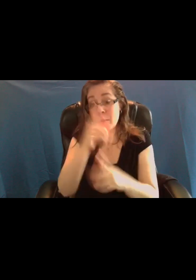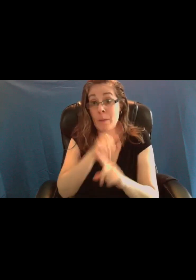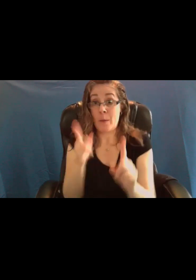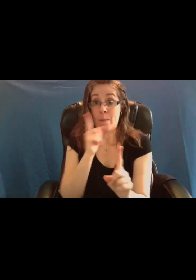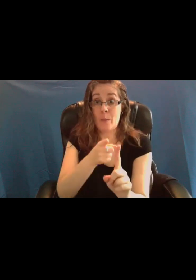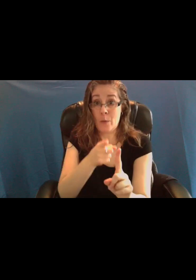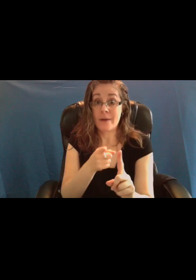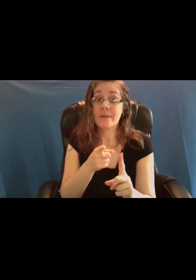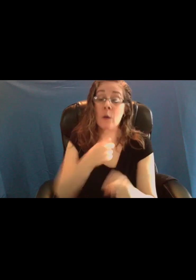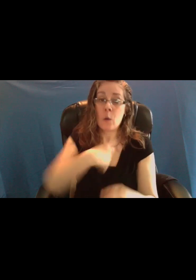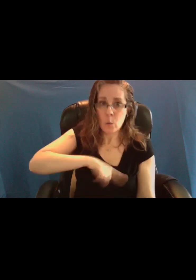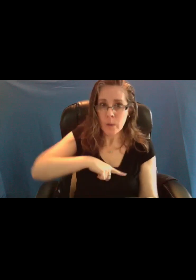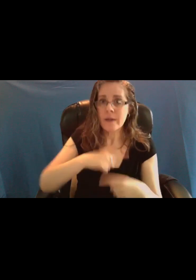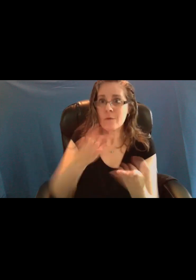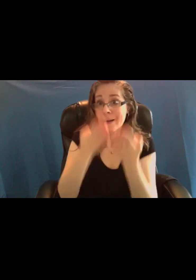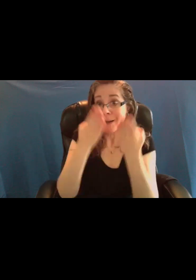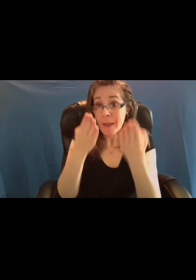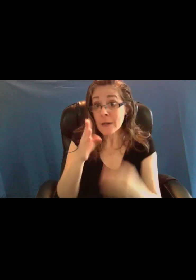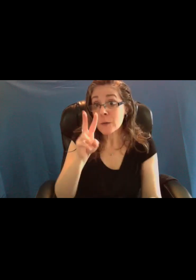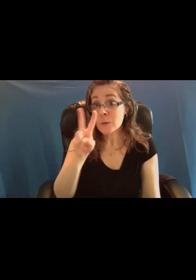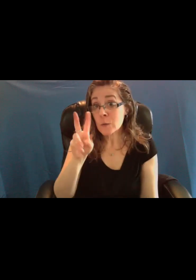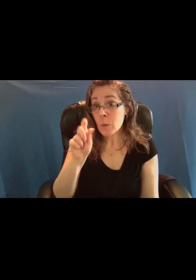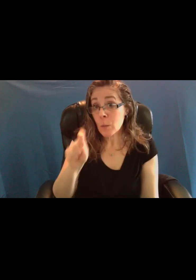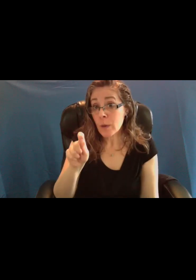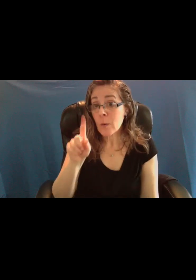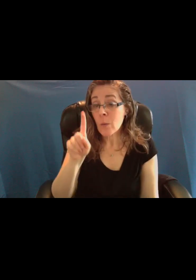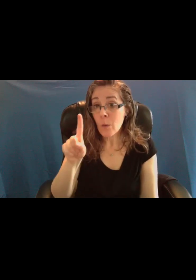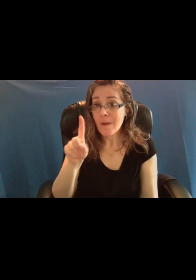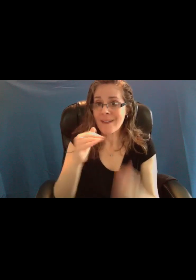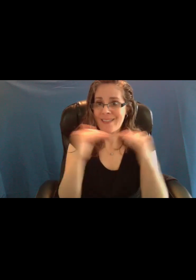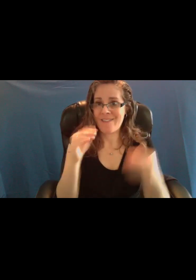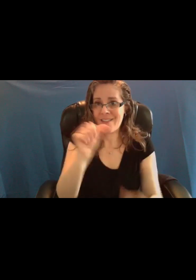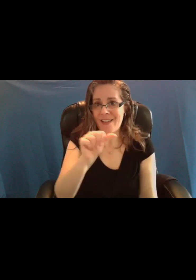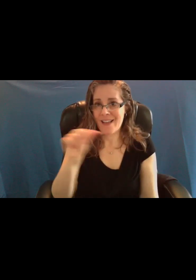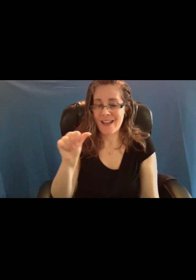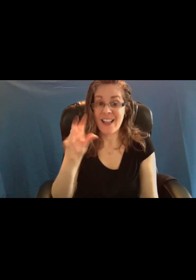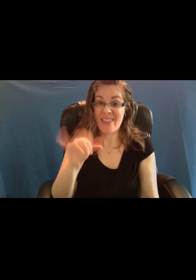WCAG2.1AA, and the set of standards has been around since